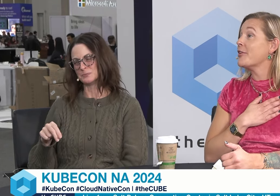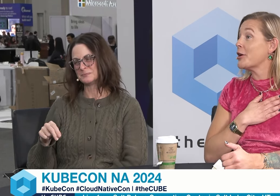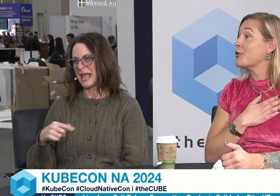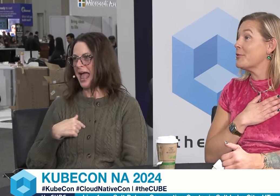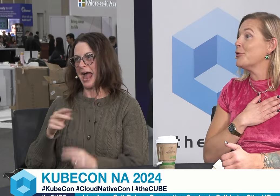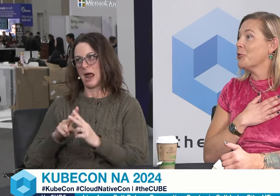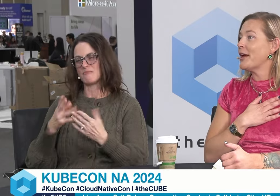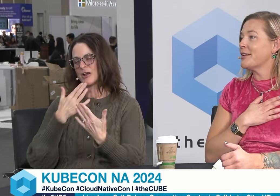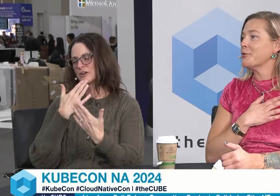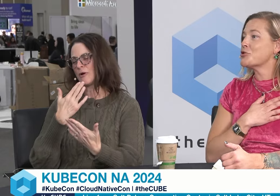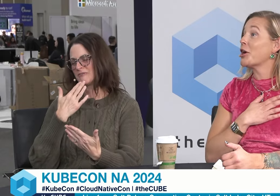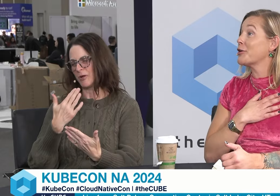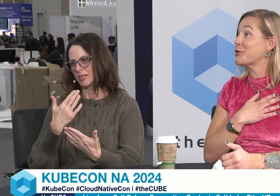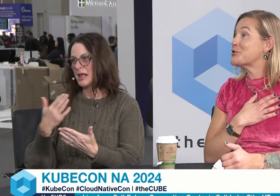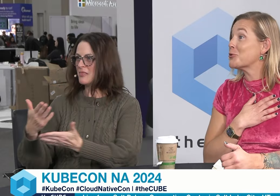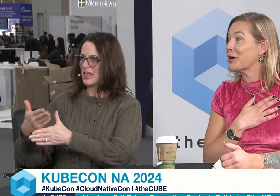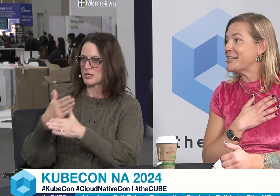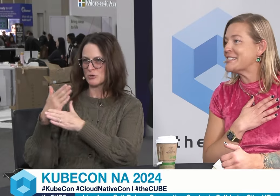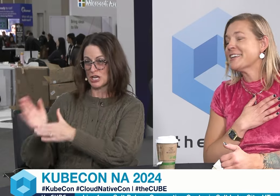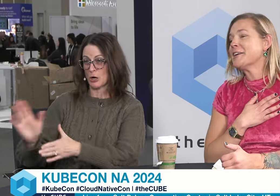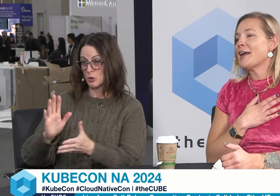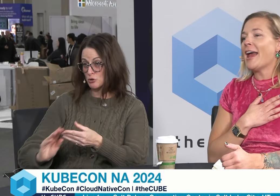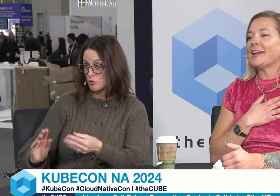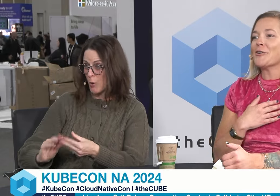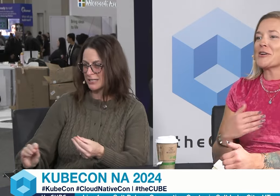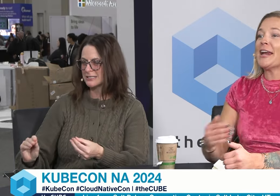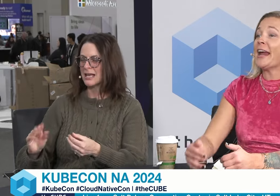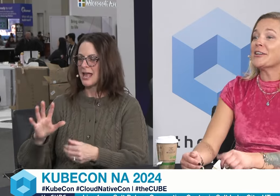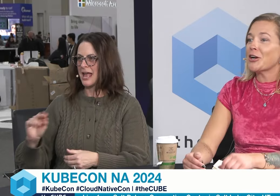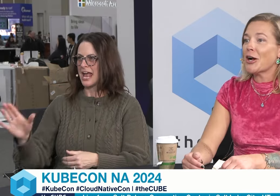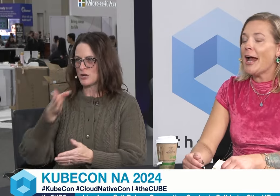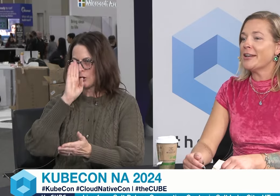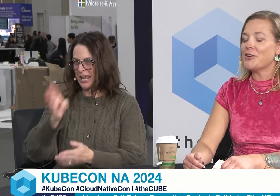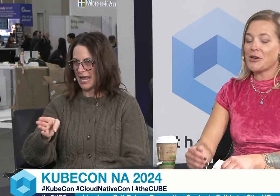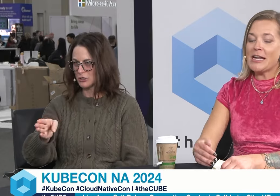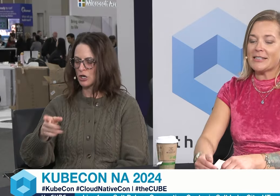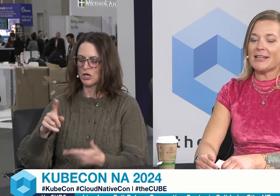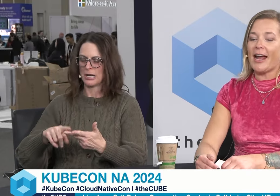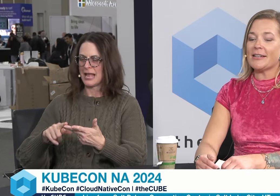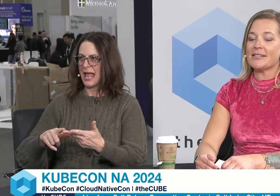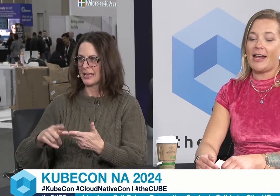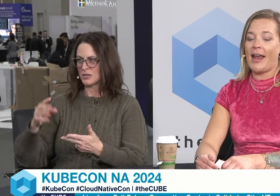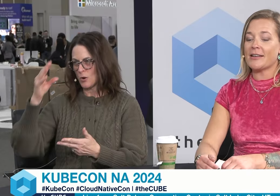and I am very grateful that you share your stories and your candor and your insights